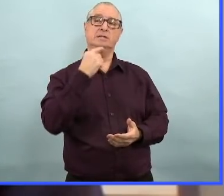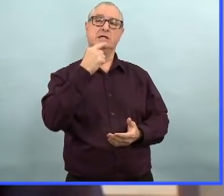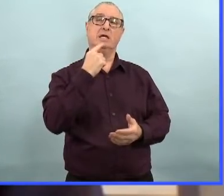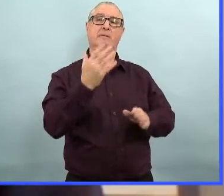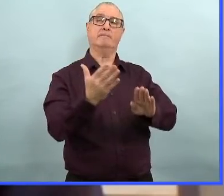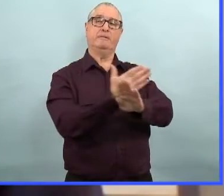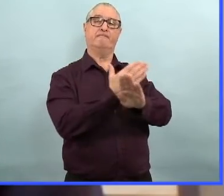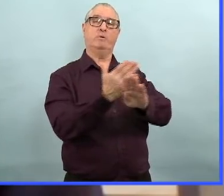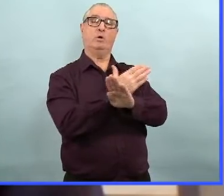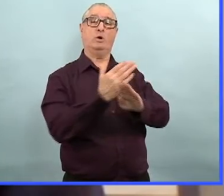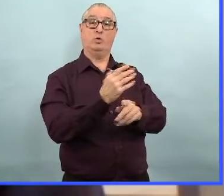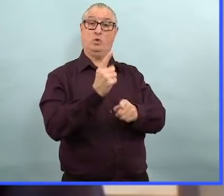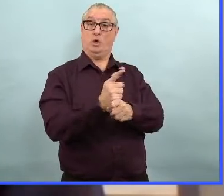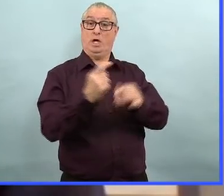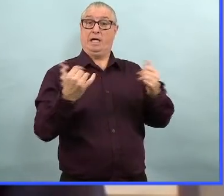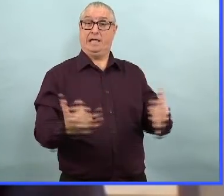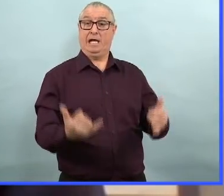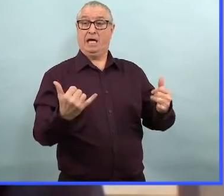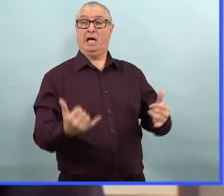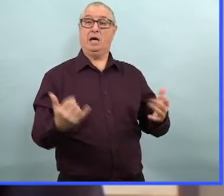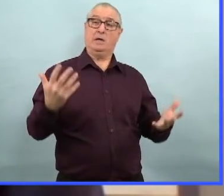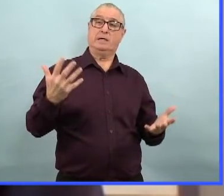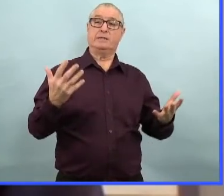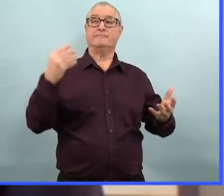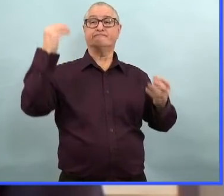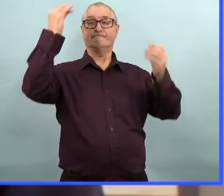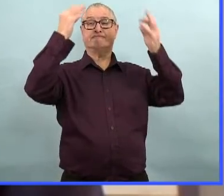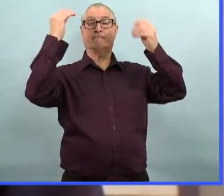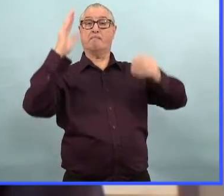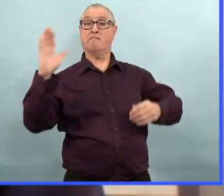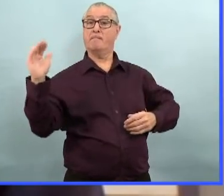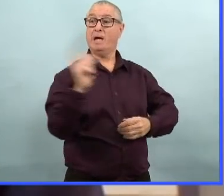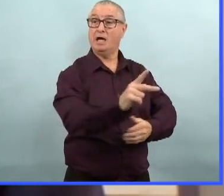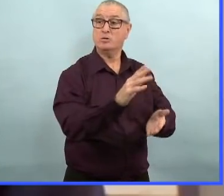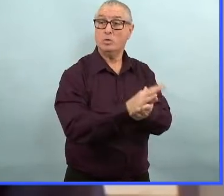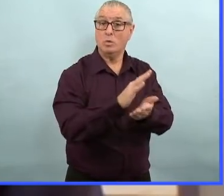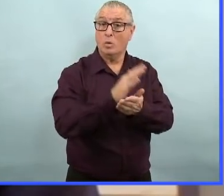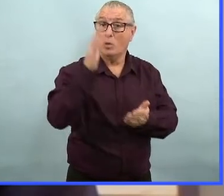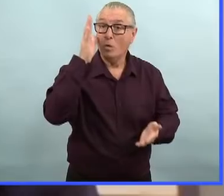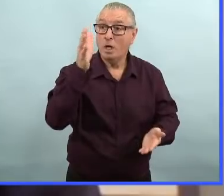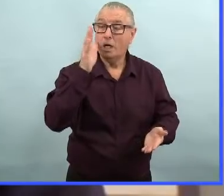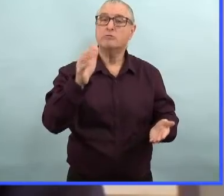the you know return to school what that's going to look like how that will unfold and so part of